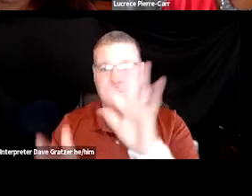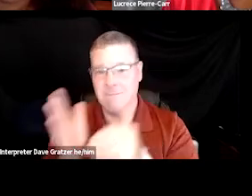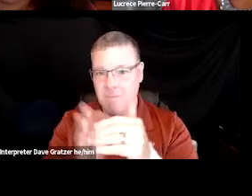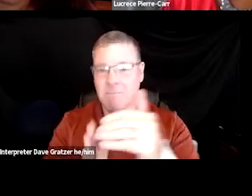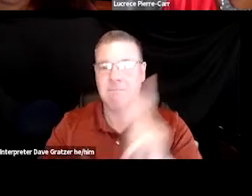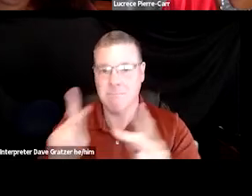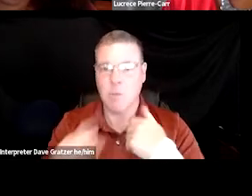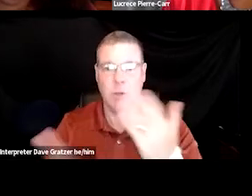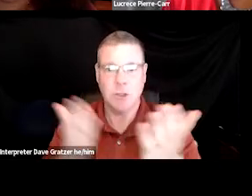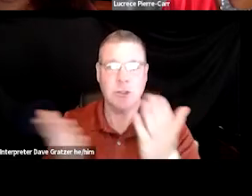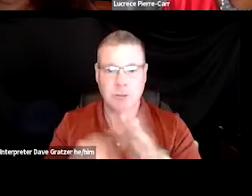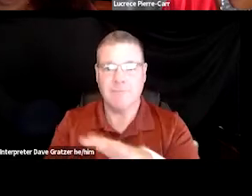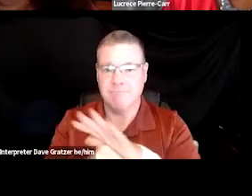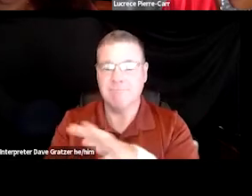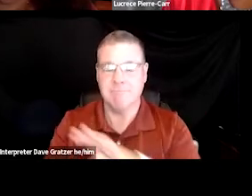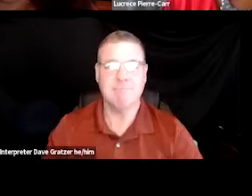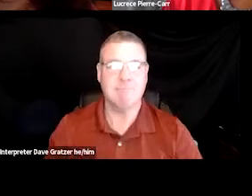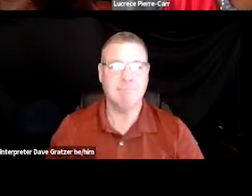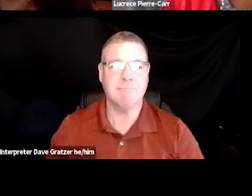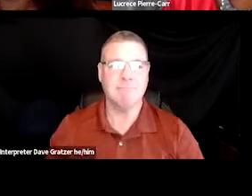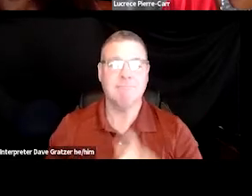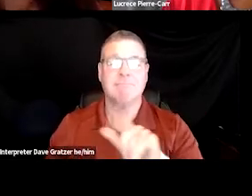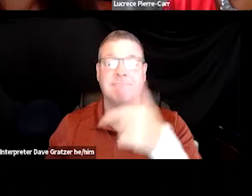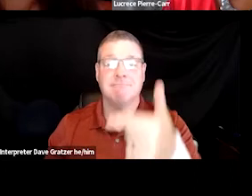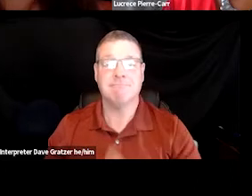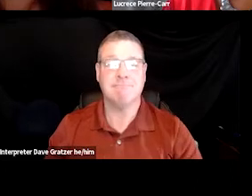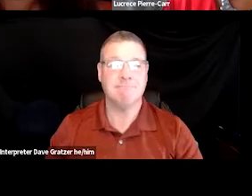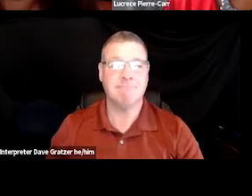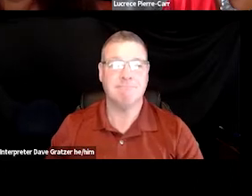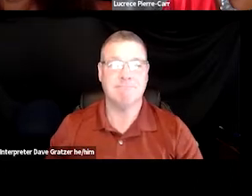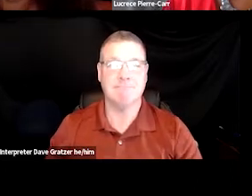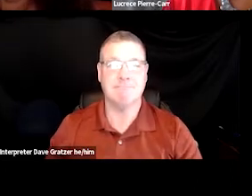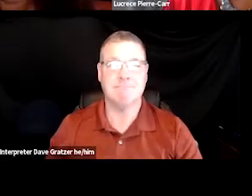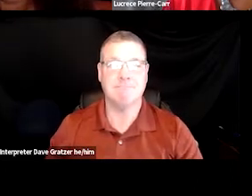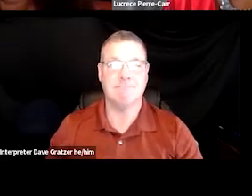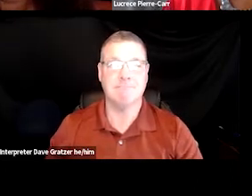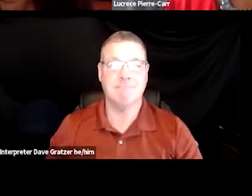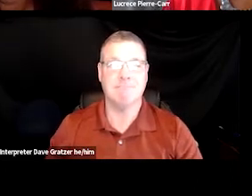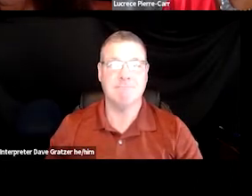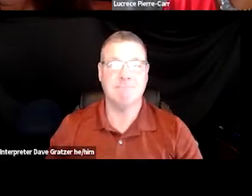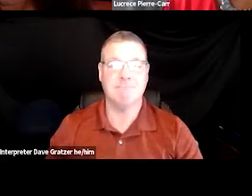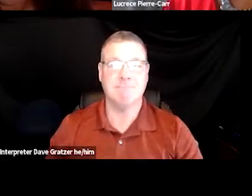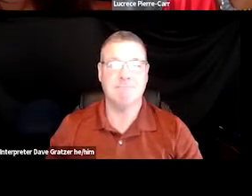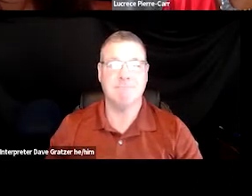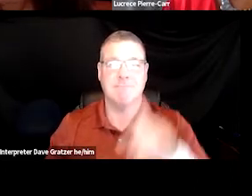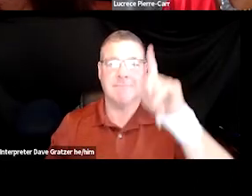in our given area, next slide, please. So this is my house.